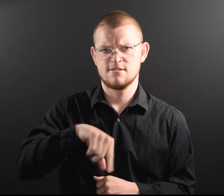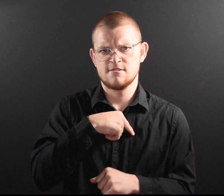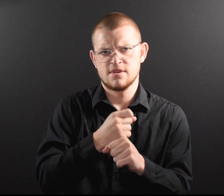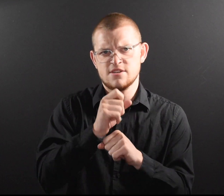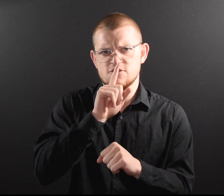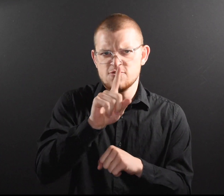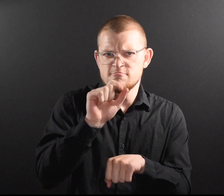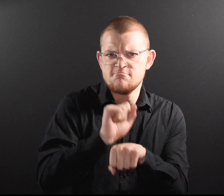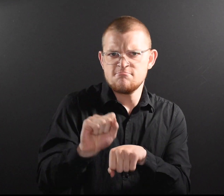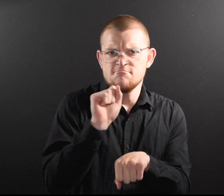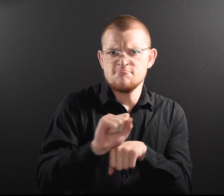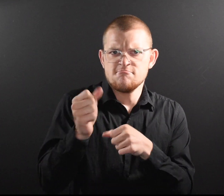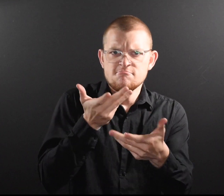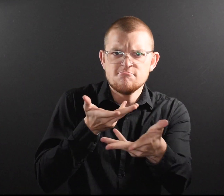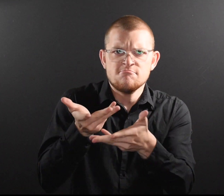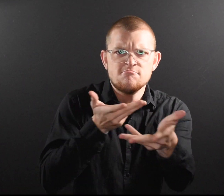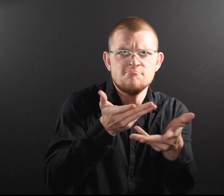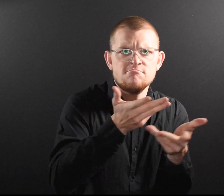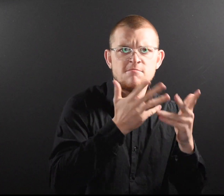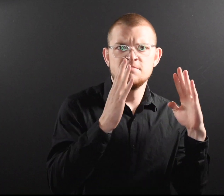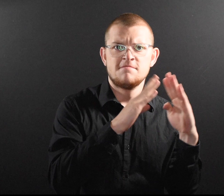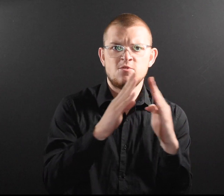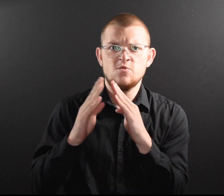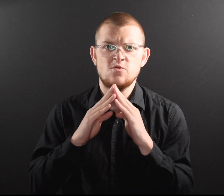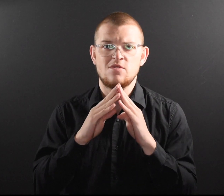and we’re making every effort to engage with communities